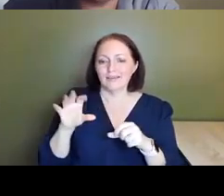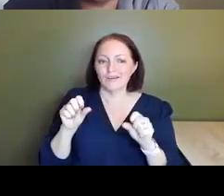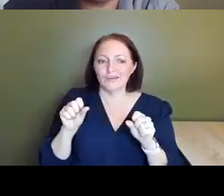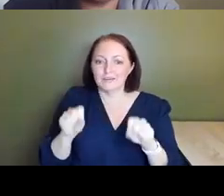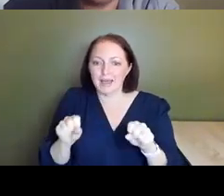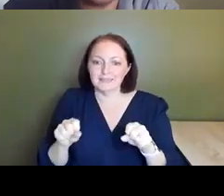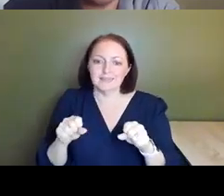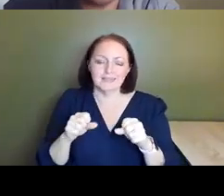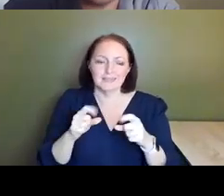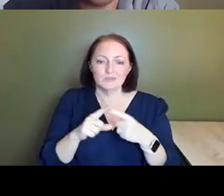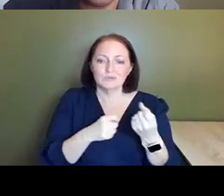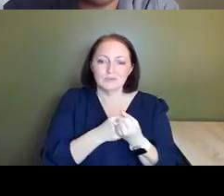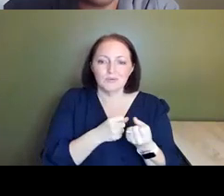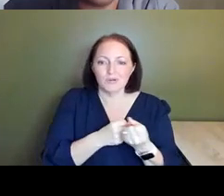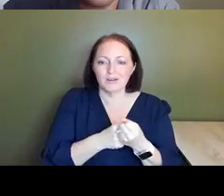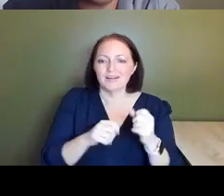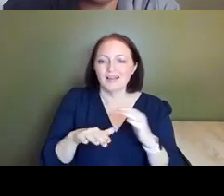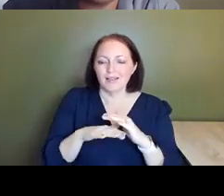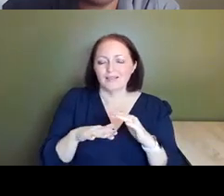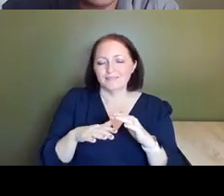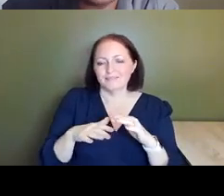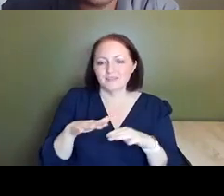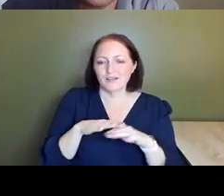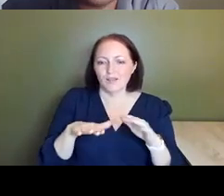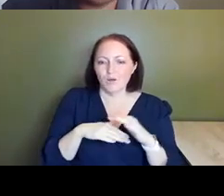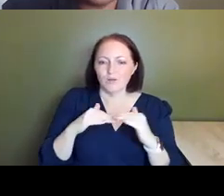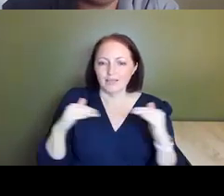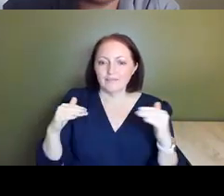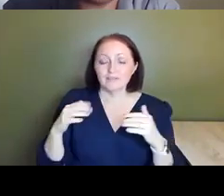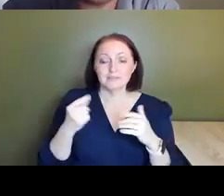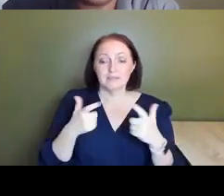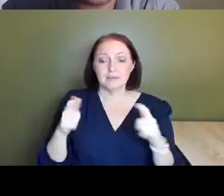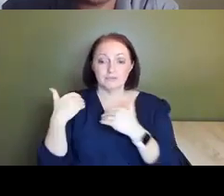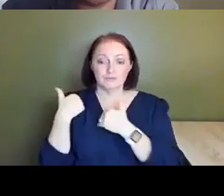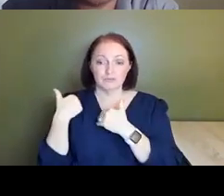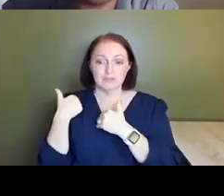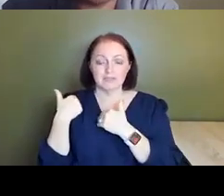and support supports them at the local levels. Some of the major responsibilities of the